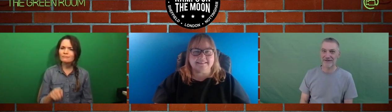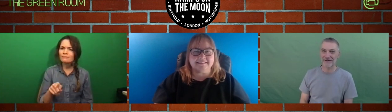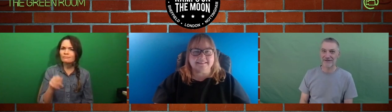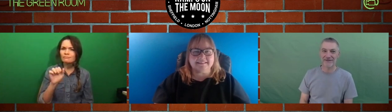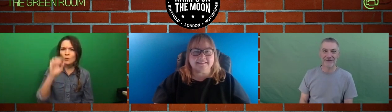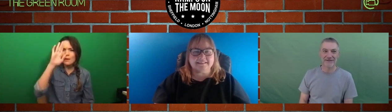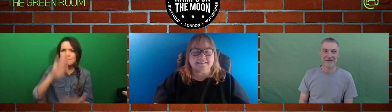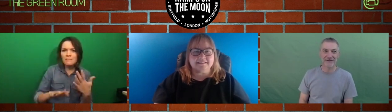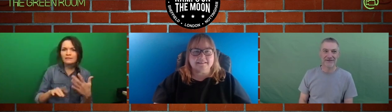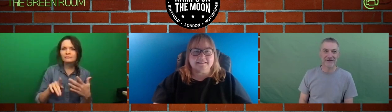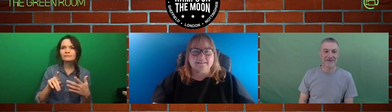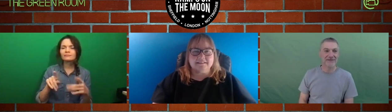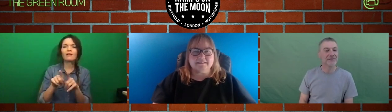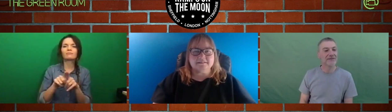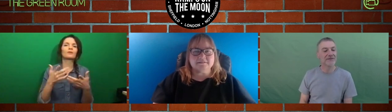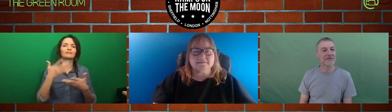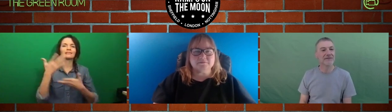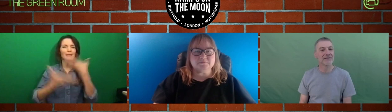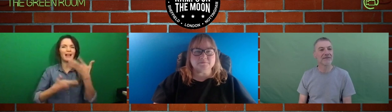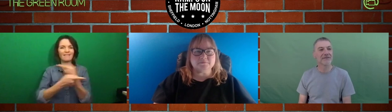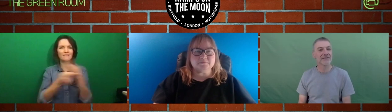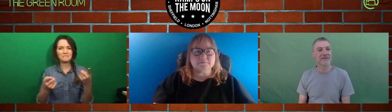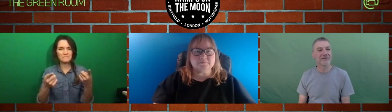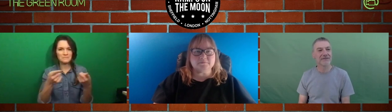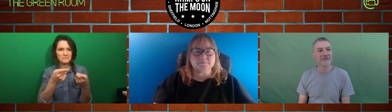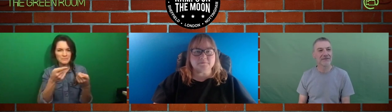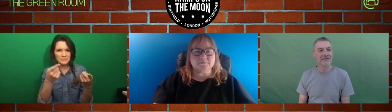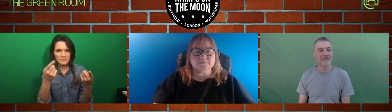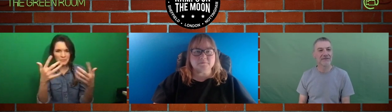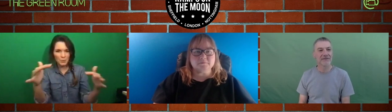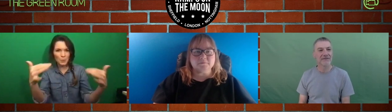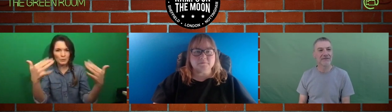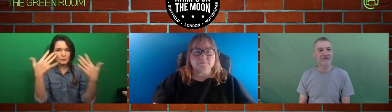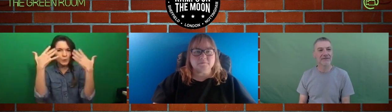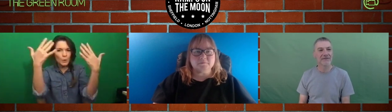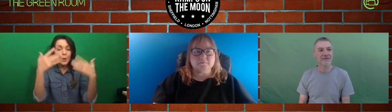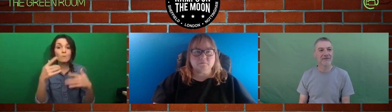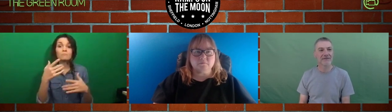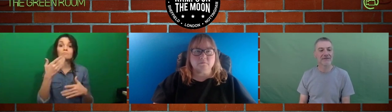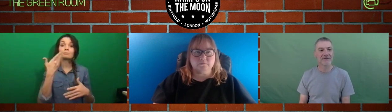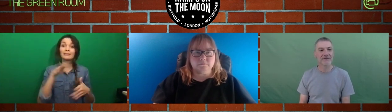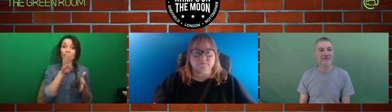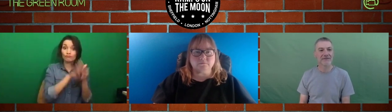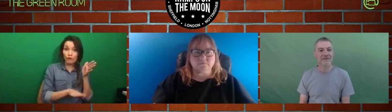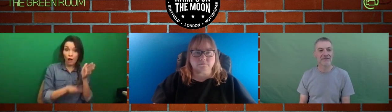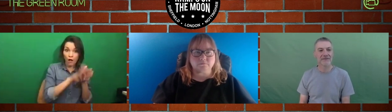Just to explain to people that don't know we rehearsed Oliver Twist, didn't we? And